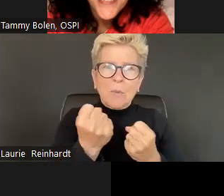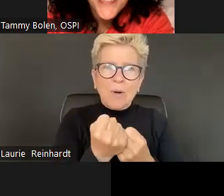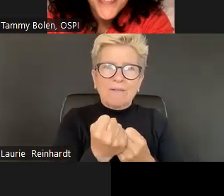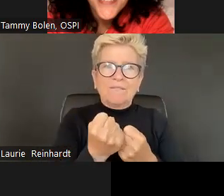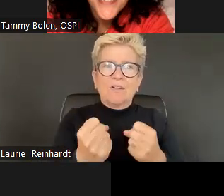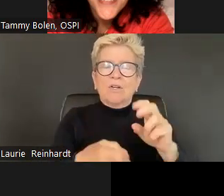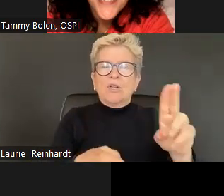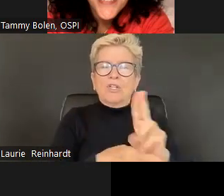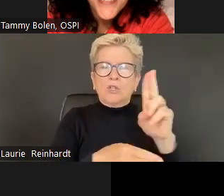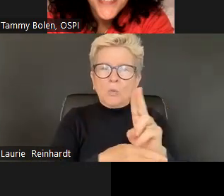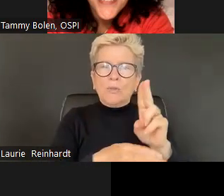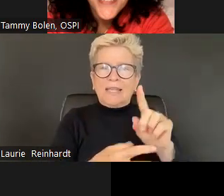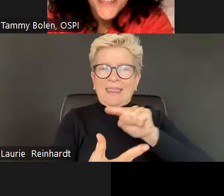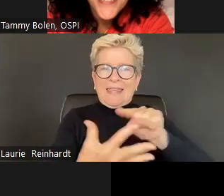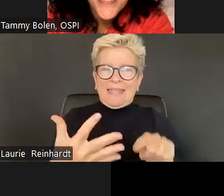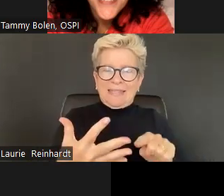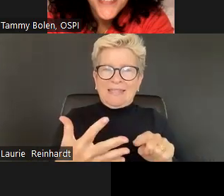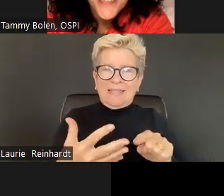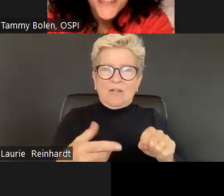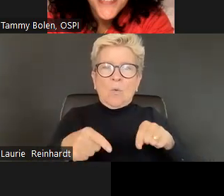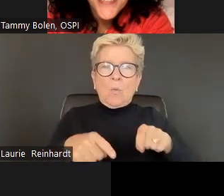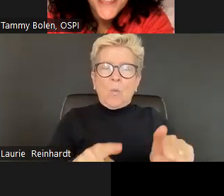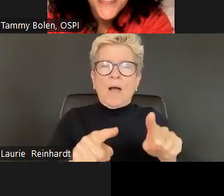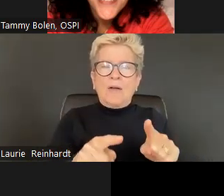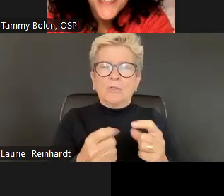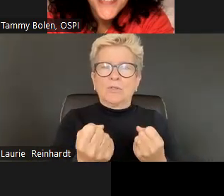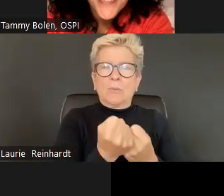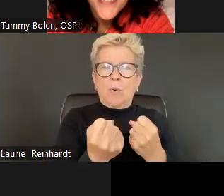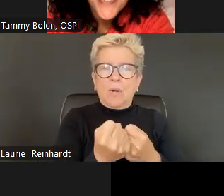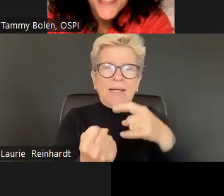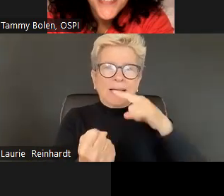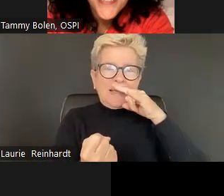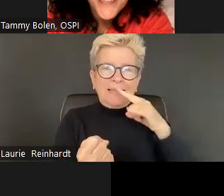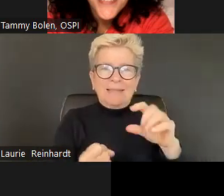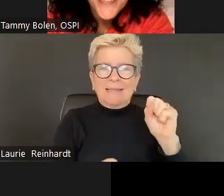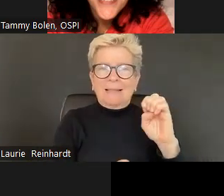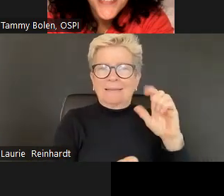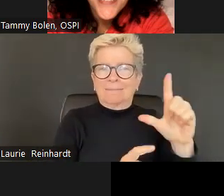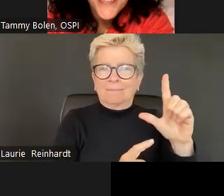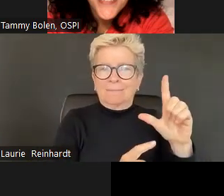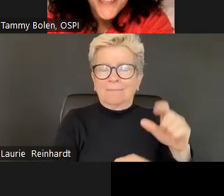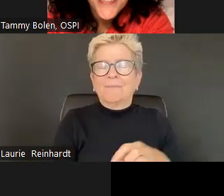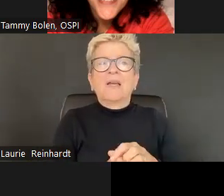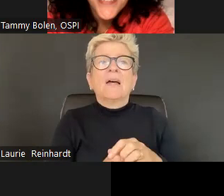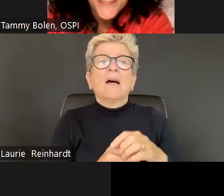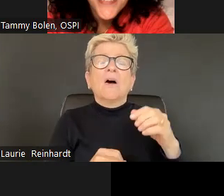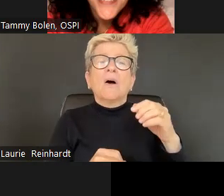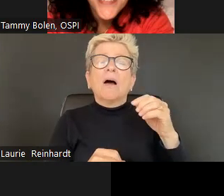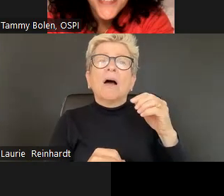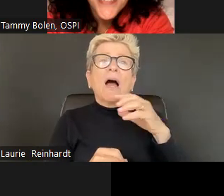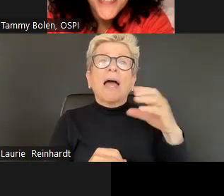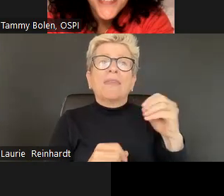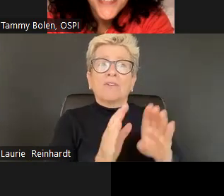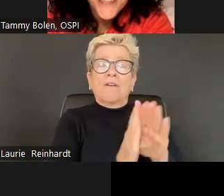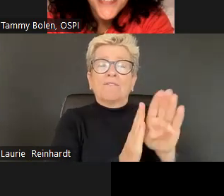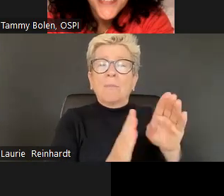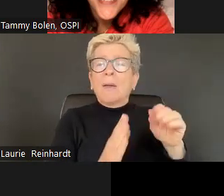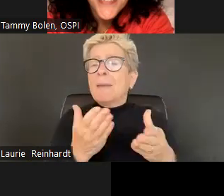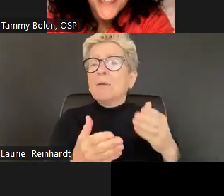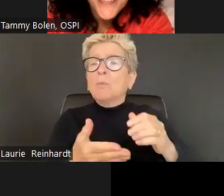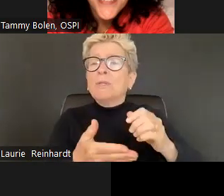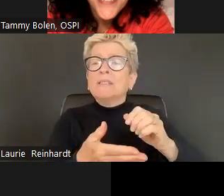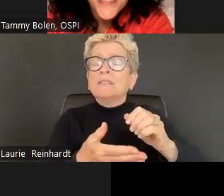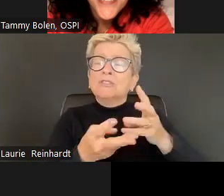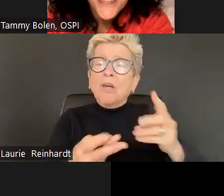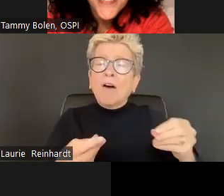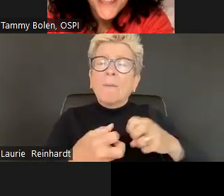And so, but the idea is like, how are you being intentionally focused and supportive?